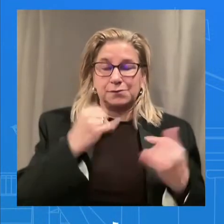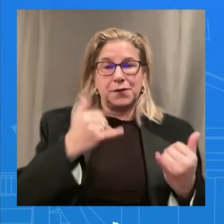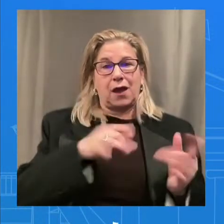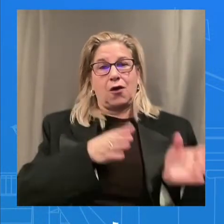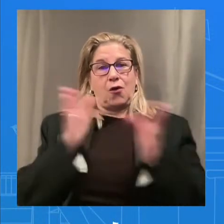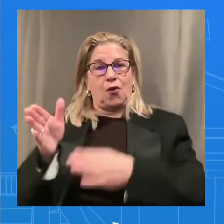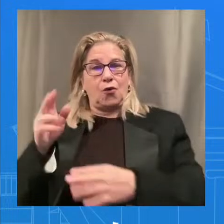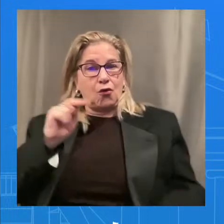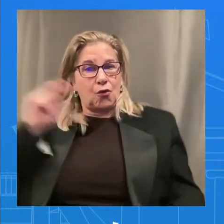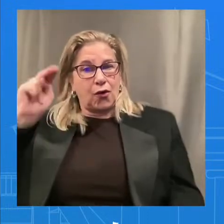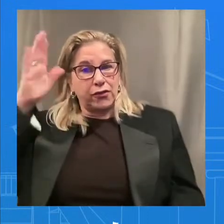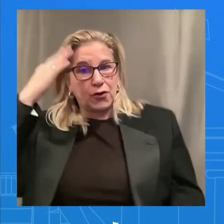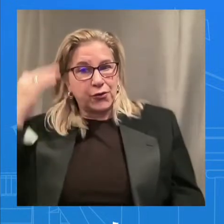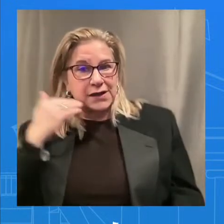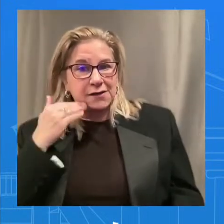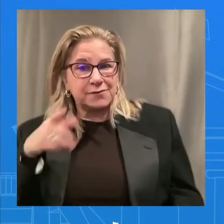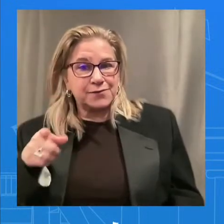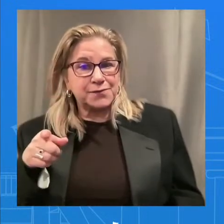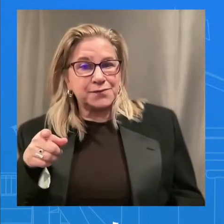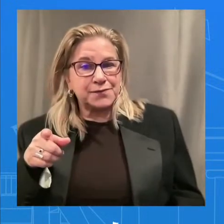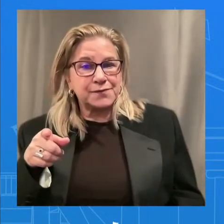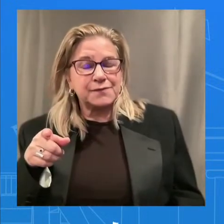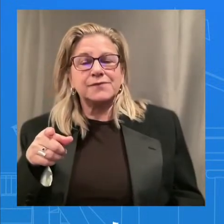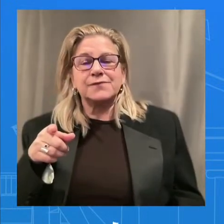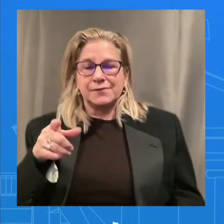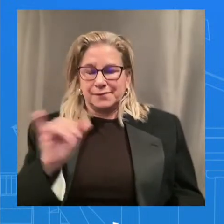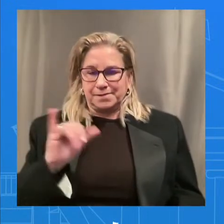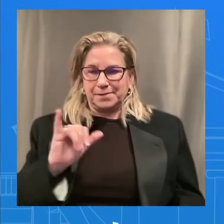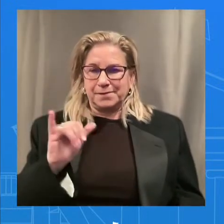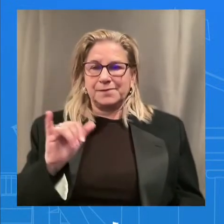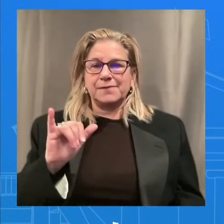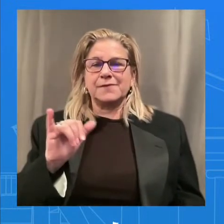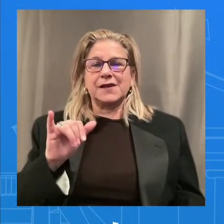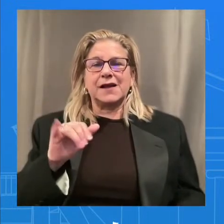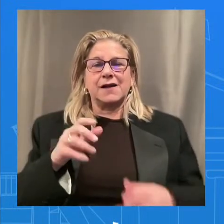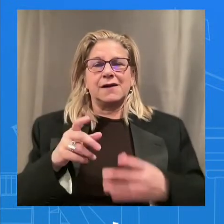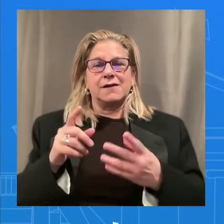But we have the capacity and the wherewithal and the friends and allies to meet these challenges.